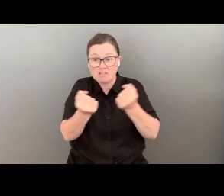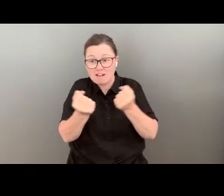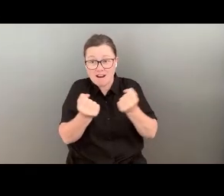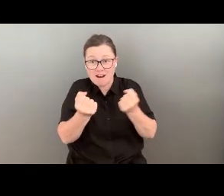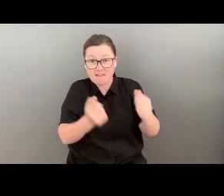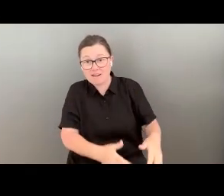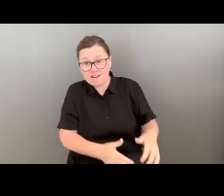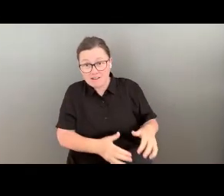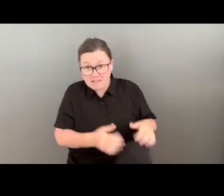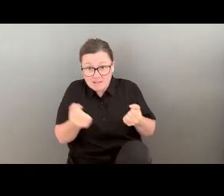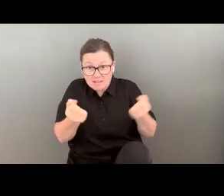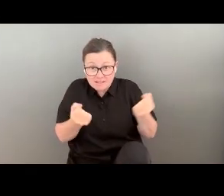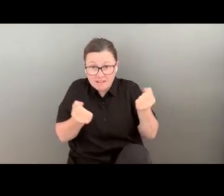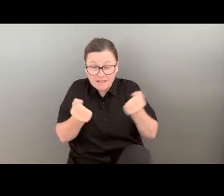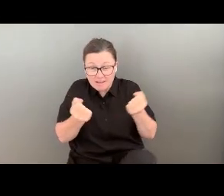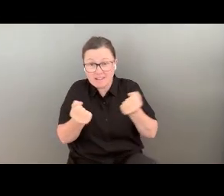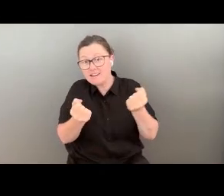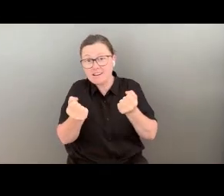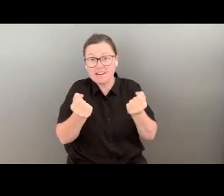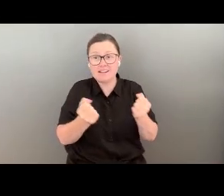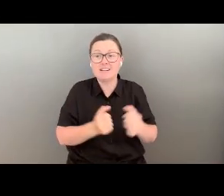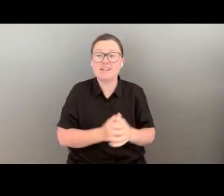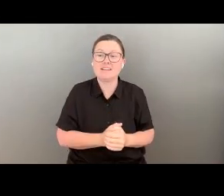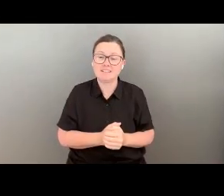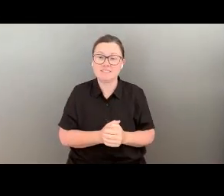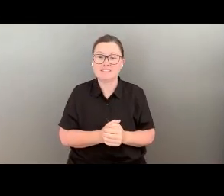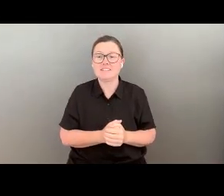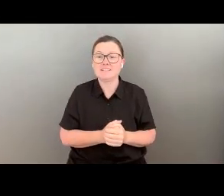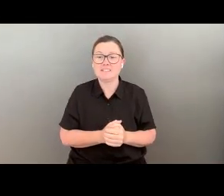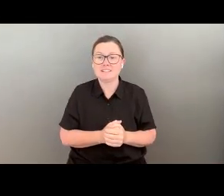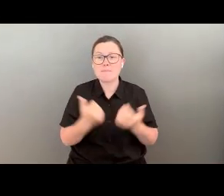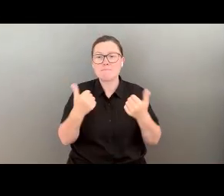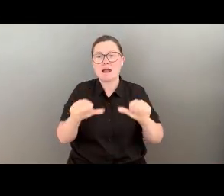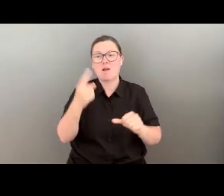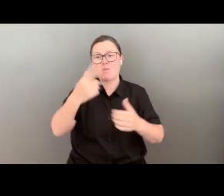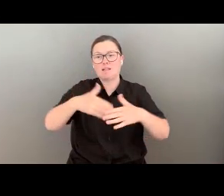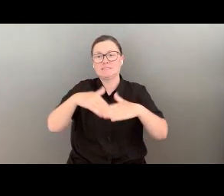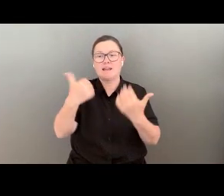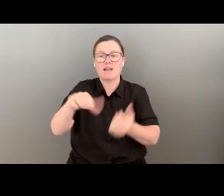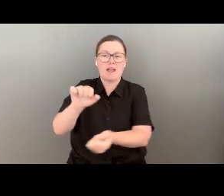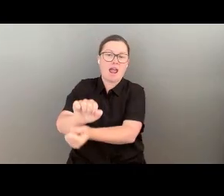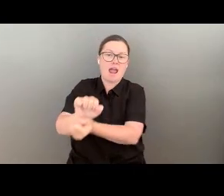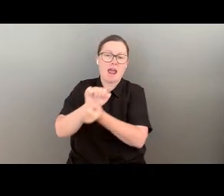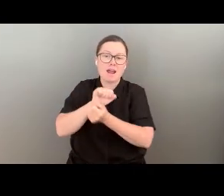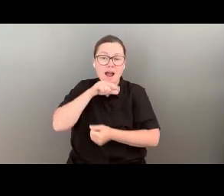Skipping through. Yeah. Sorry.